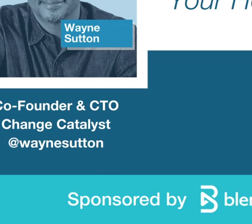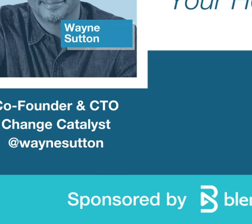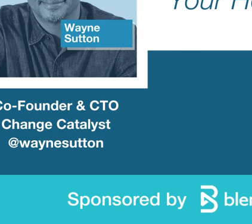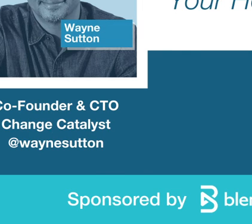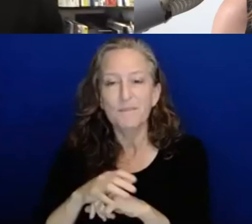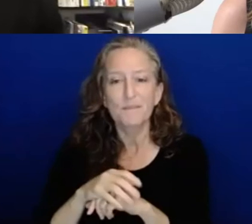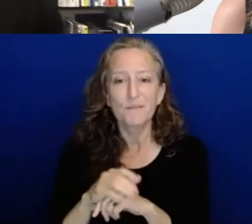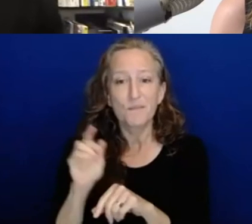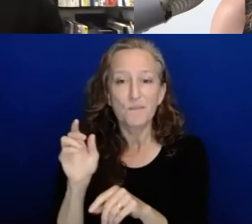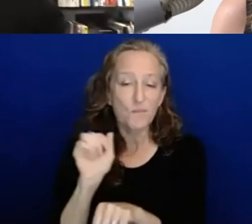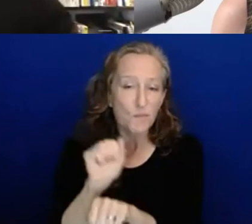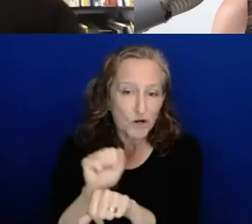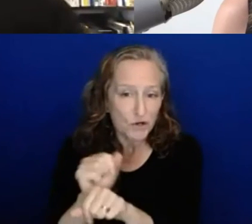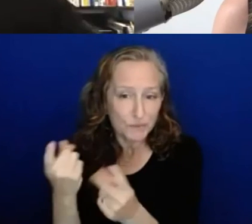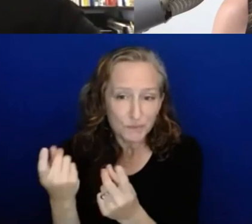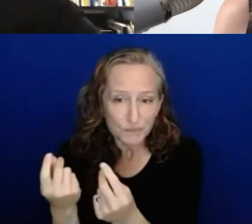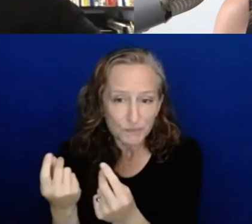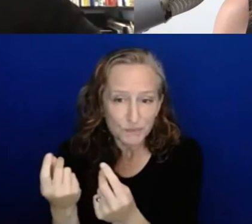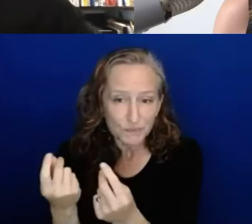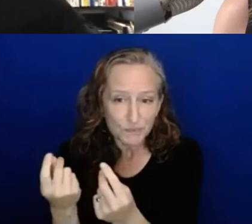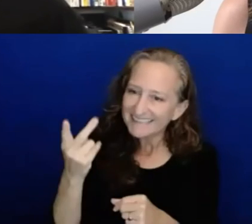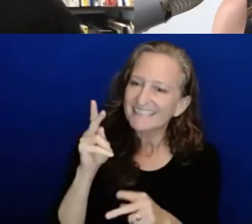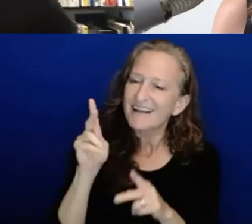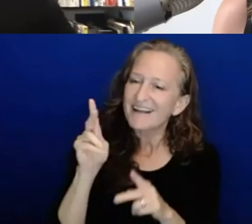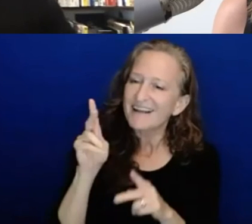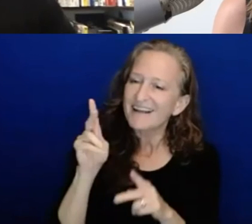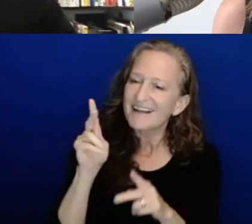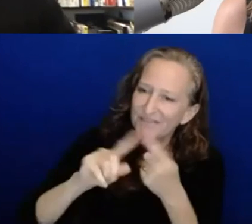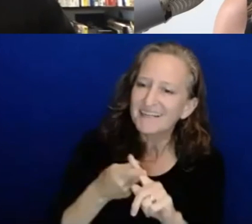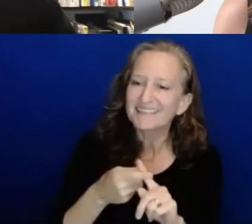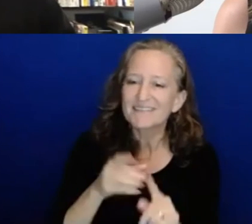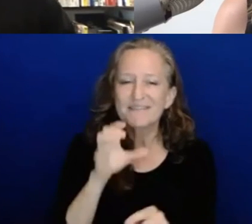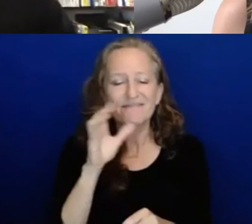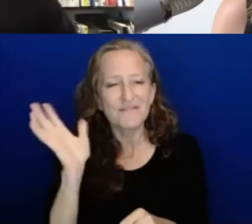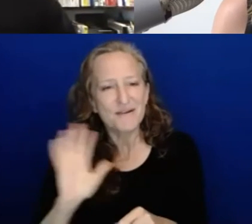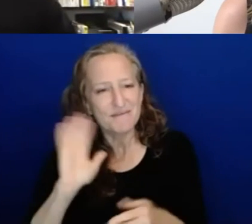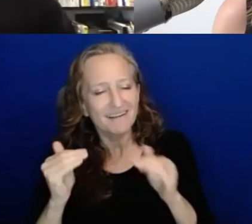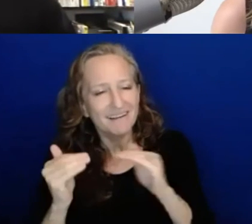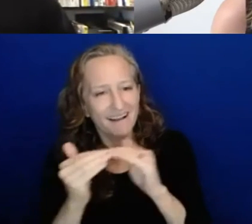So welcome to the very first virtual tech inclusion global summit